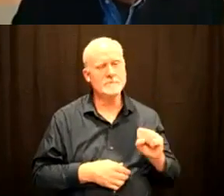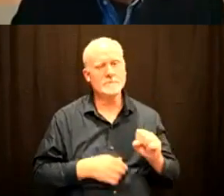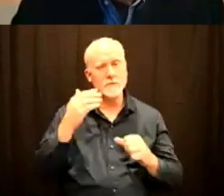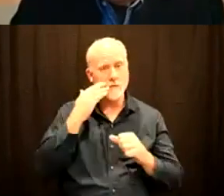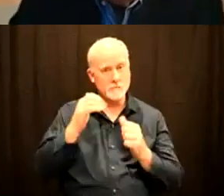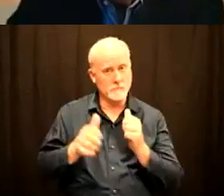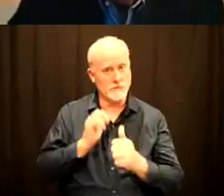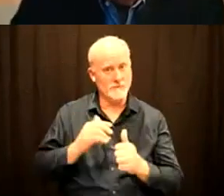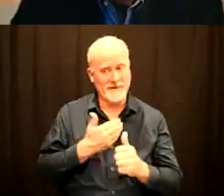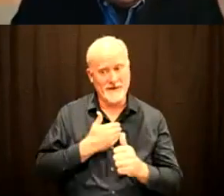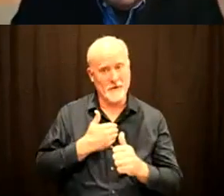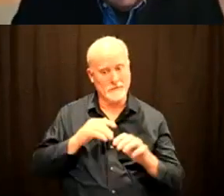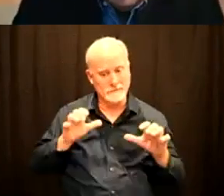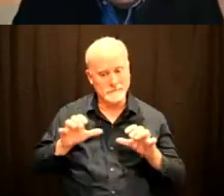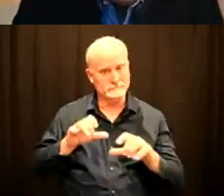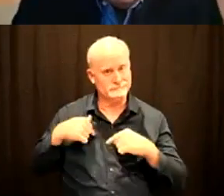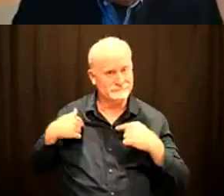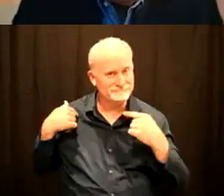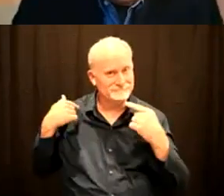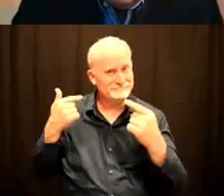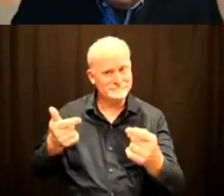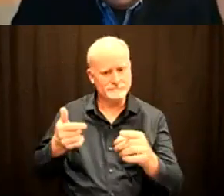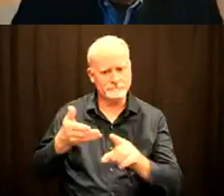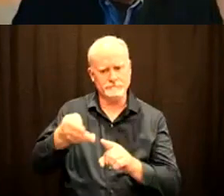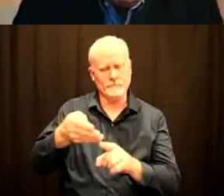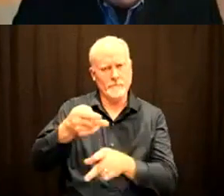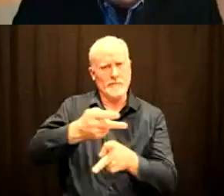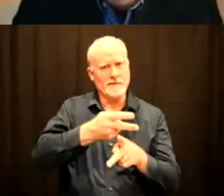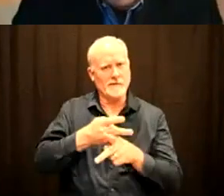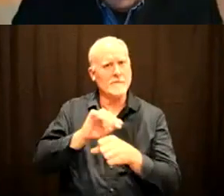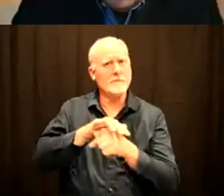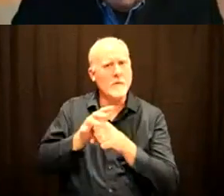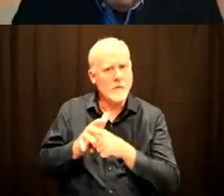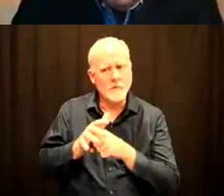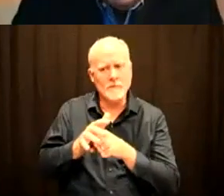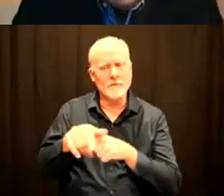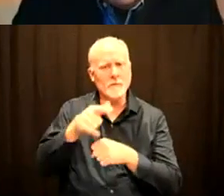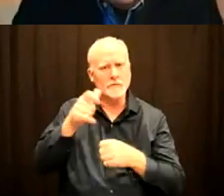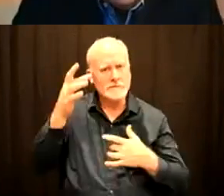energy and efforts are focused on coving treating coded patients vaccinating employees and whatnot